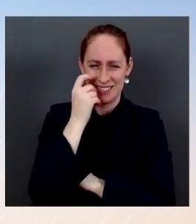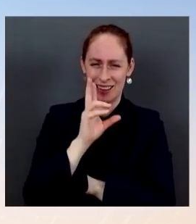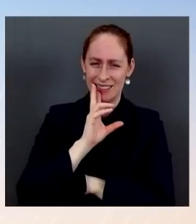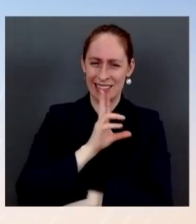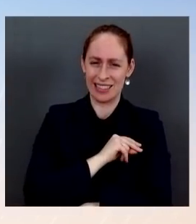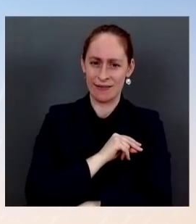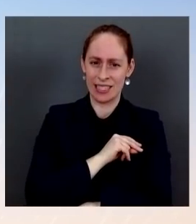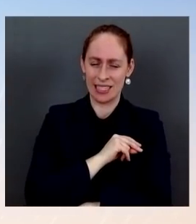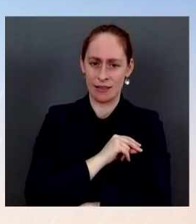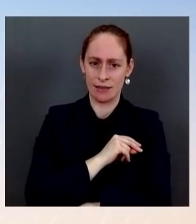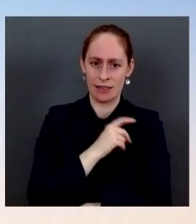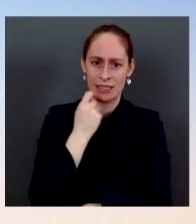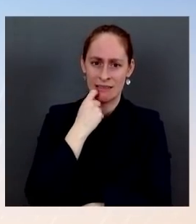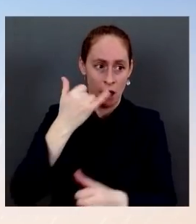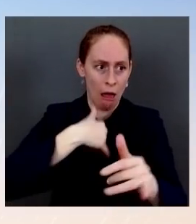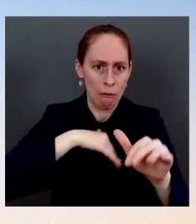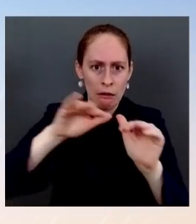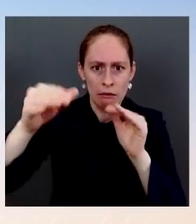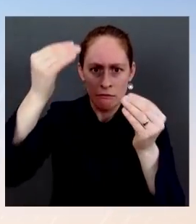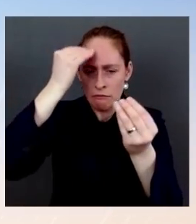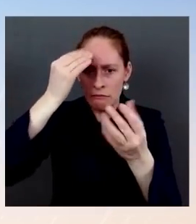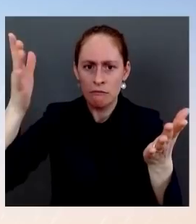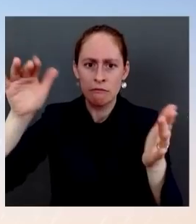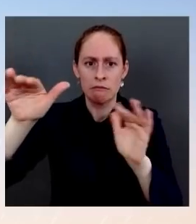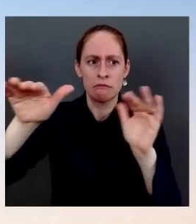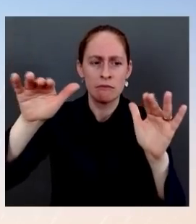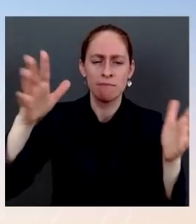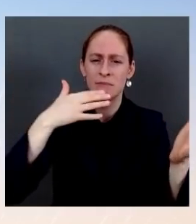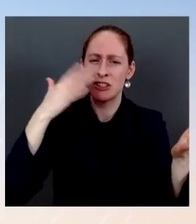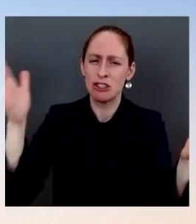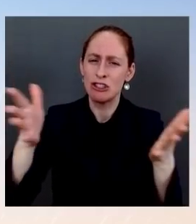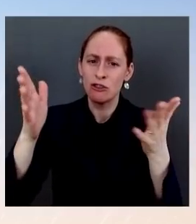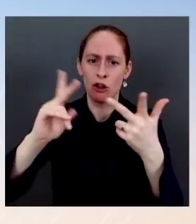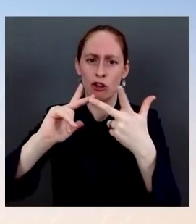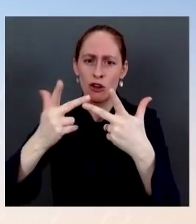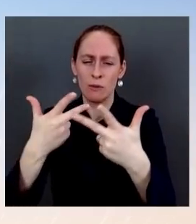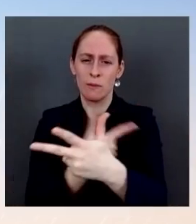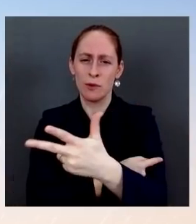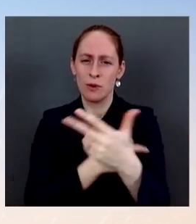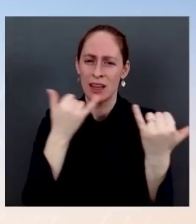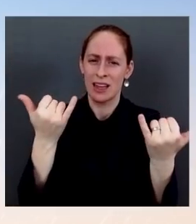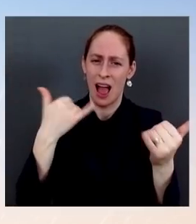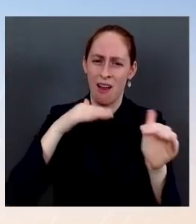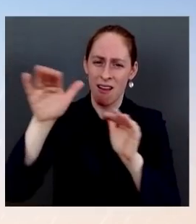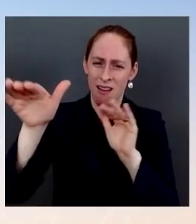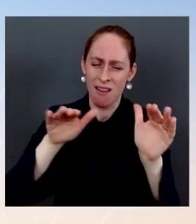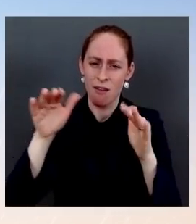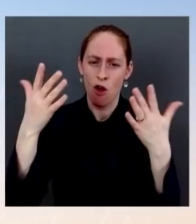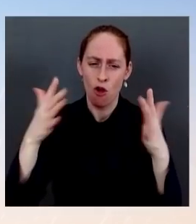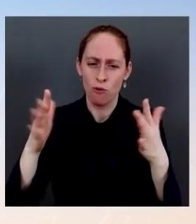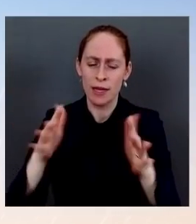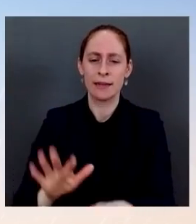That Thursday, he released a Winter Plan. CDC has hosted at least two dozen standing meetings or briefings on Omicron.